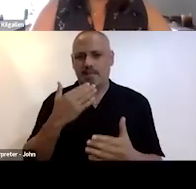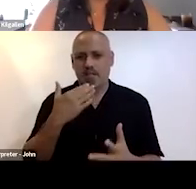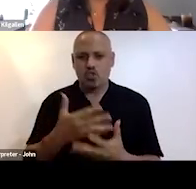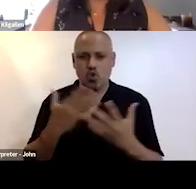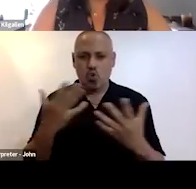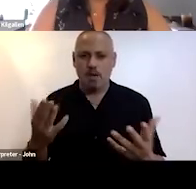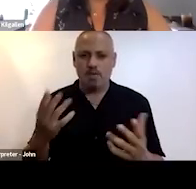and we will see you next time